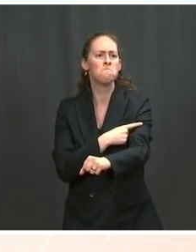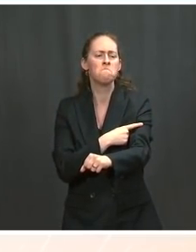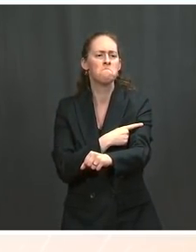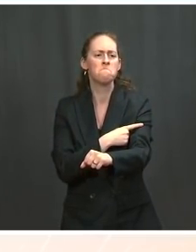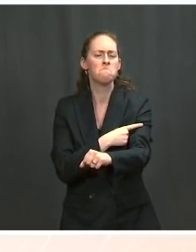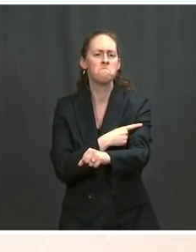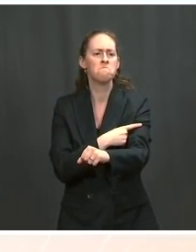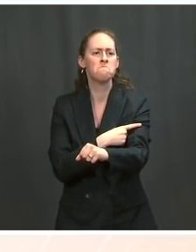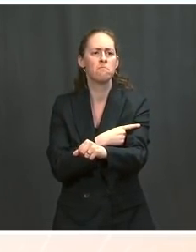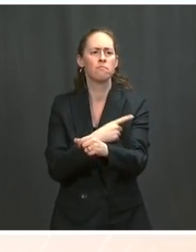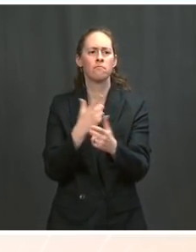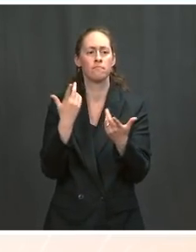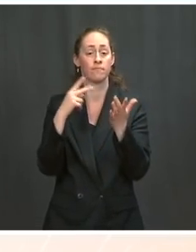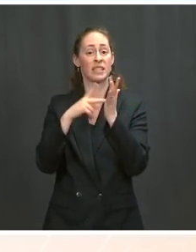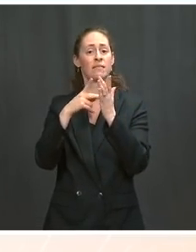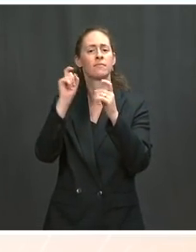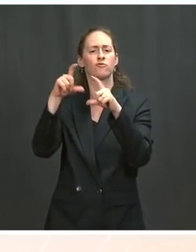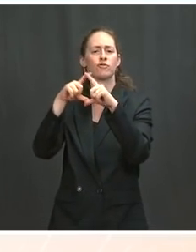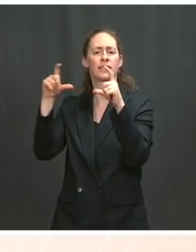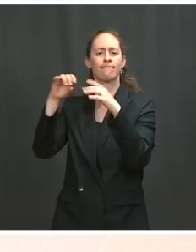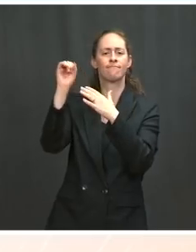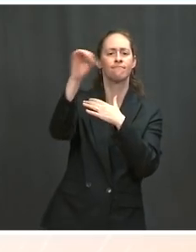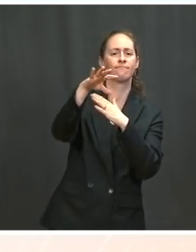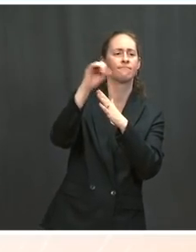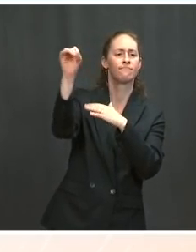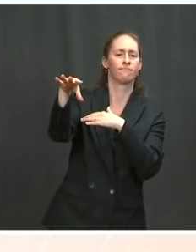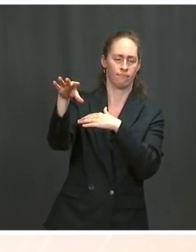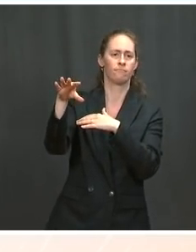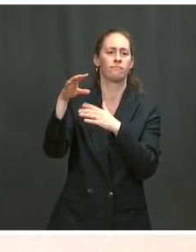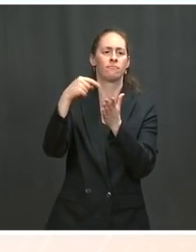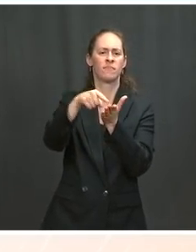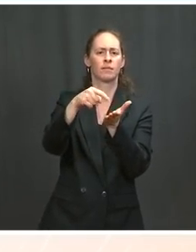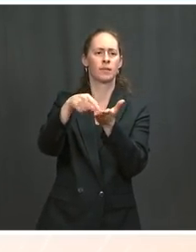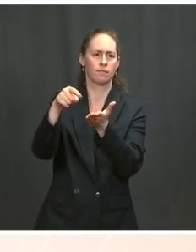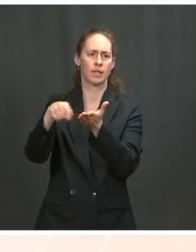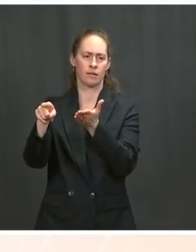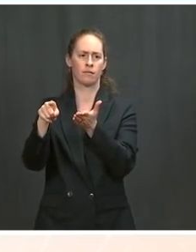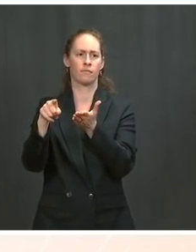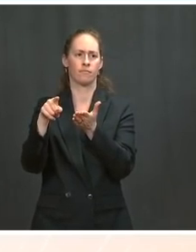Obviously, we've seen, over the last couple of days -- to your point --